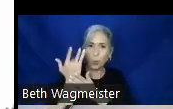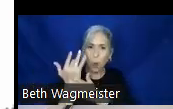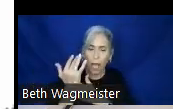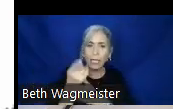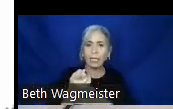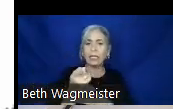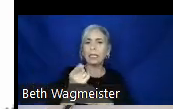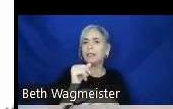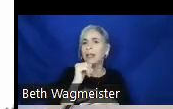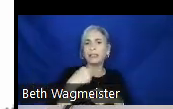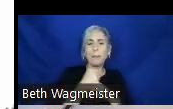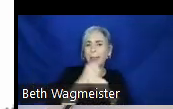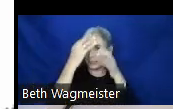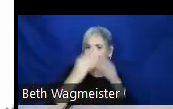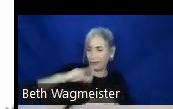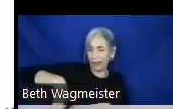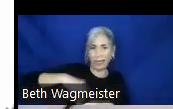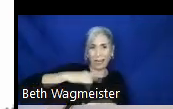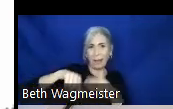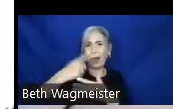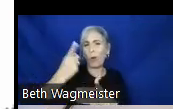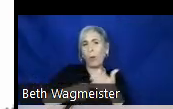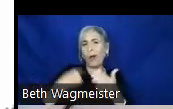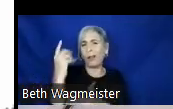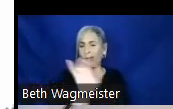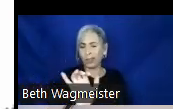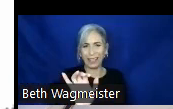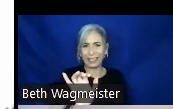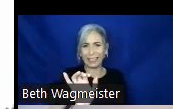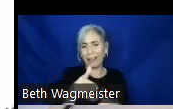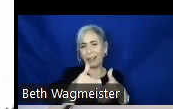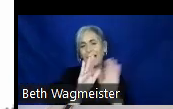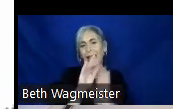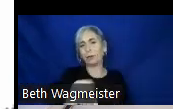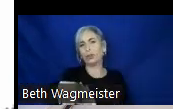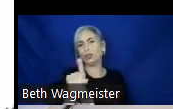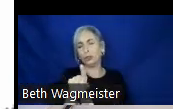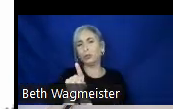it doesn't make decisions yet about what stuff looks like. It allows you if this is stored as